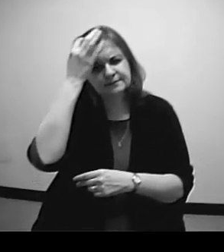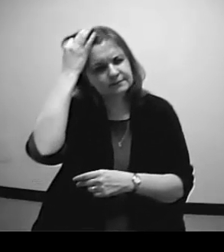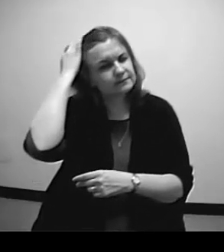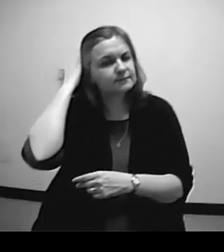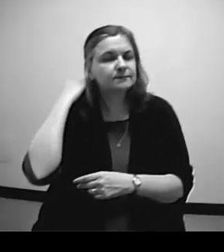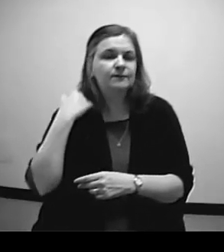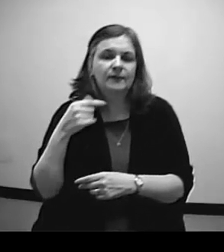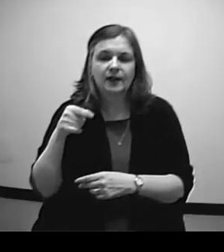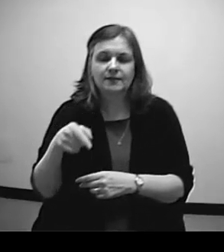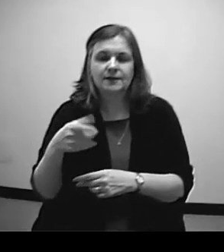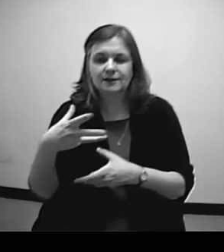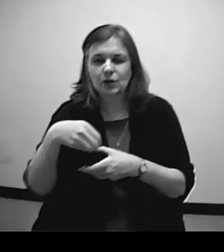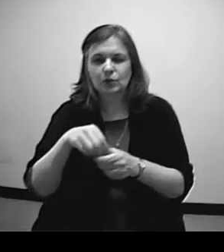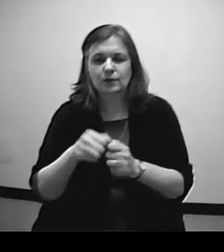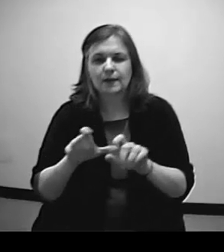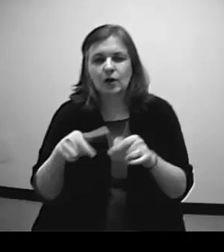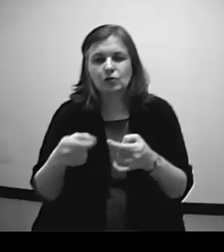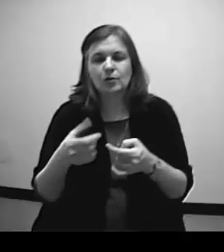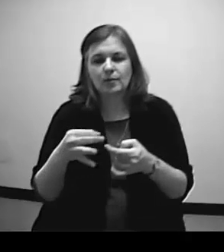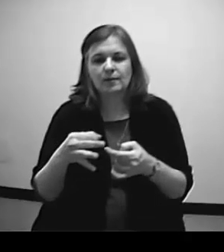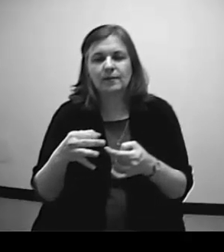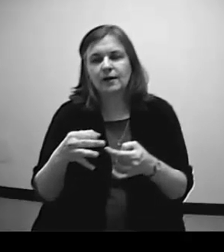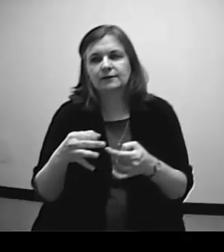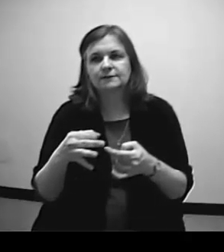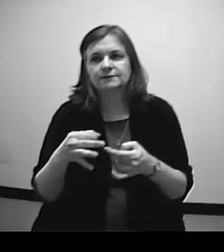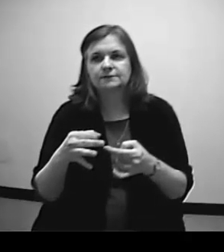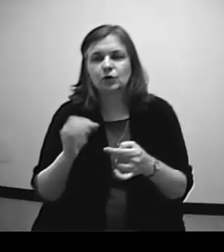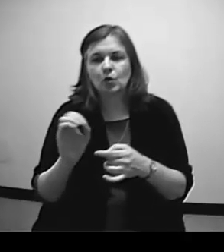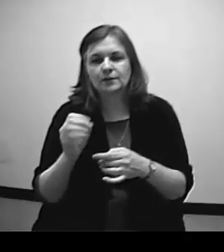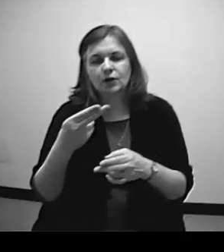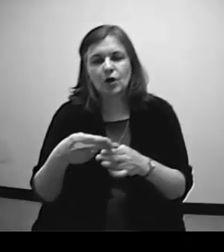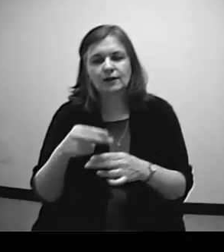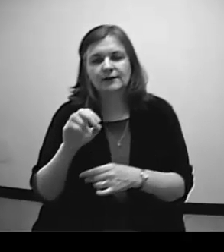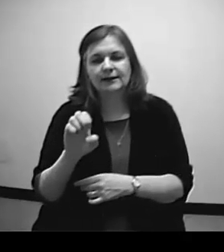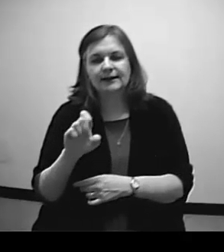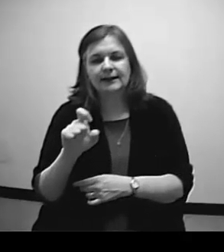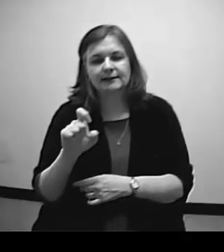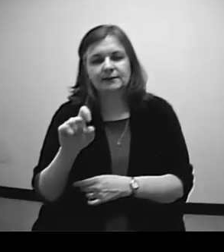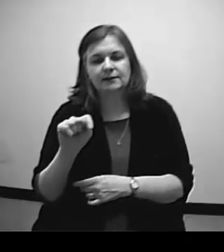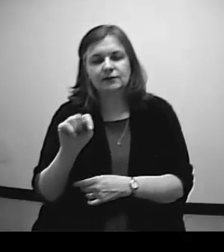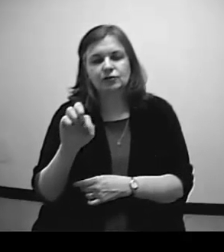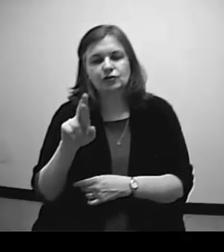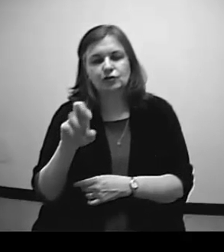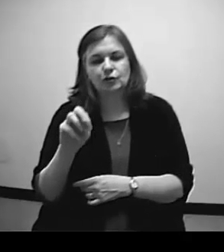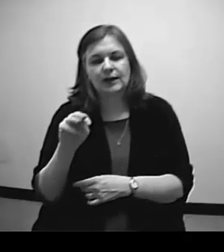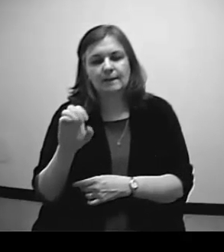well these would fall into the category that we often talk about as extremophiles